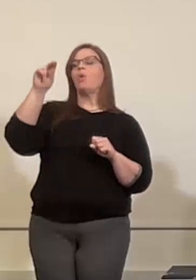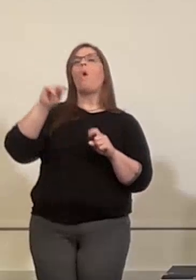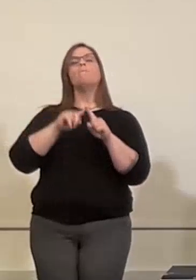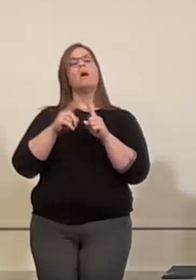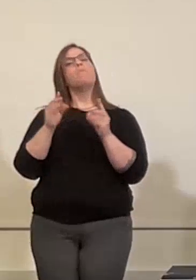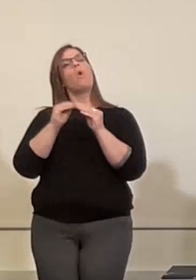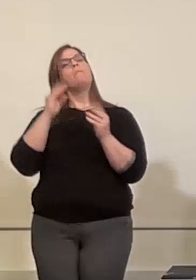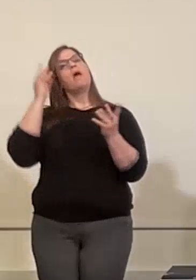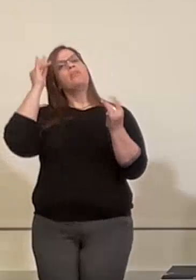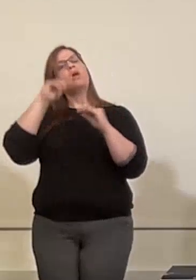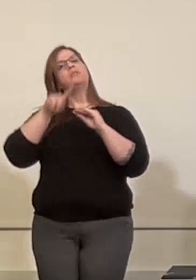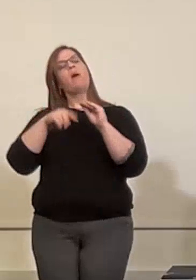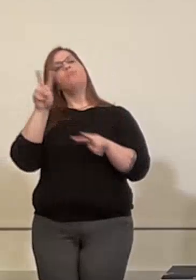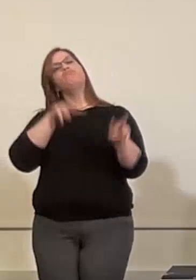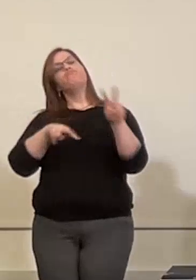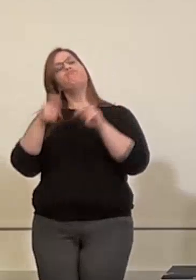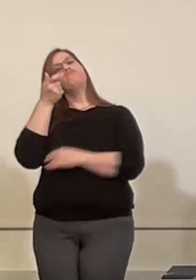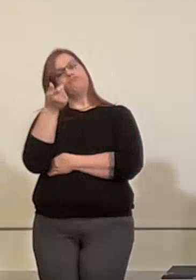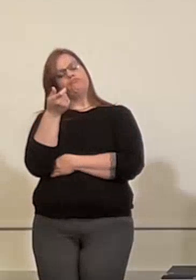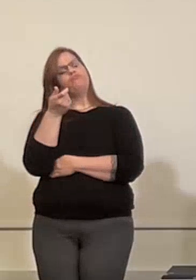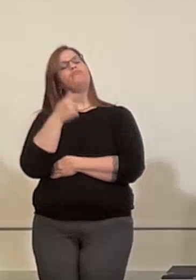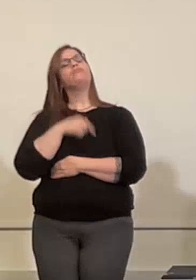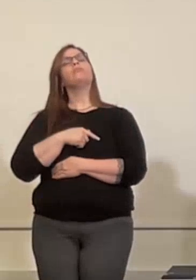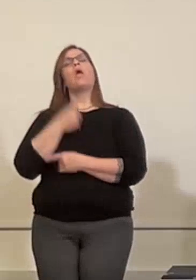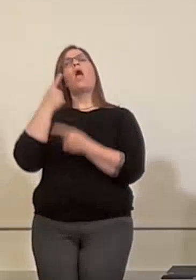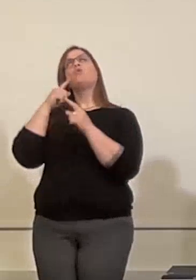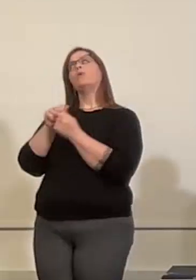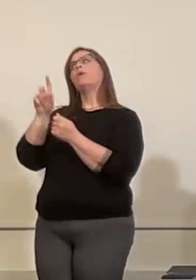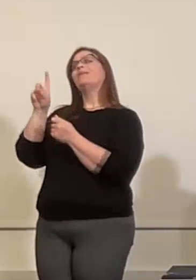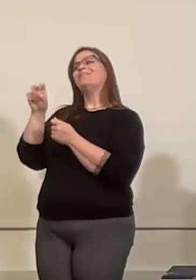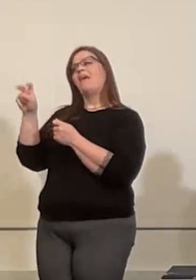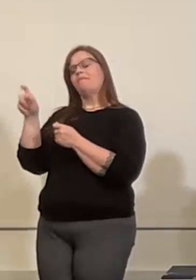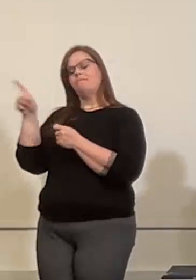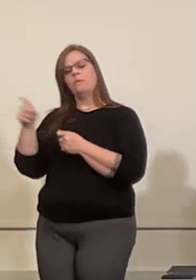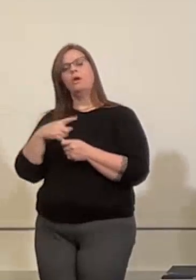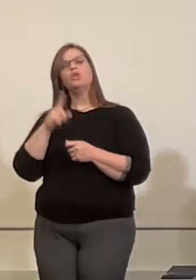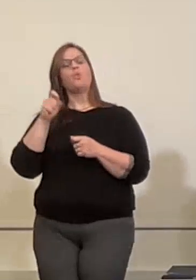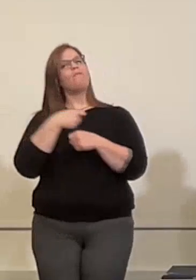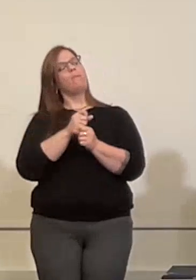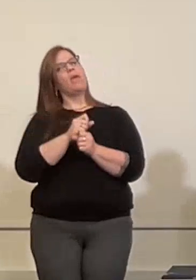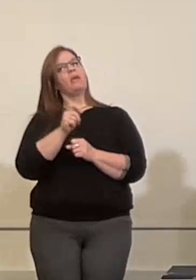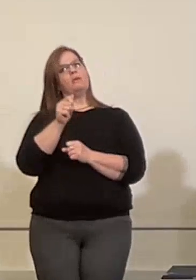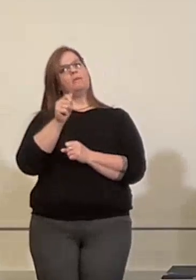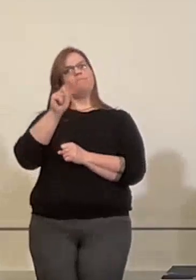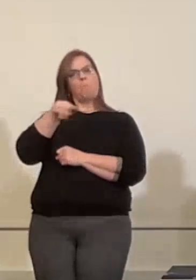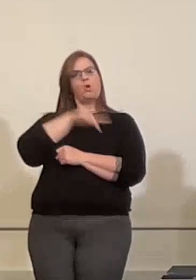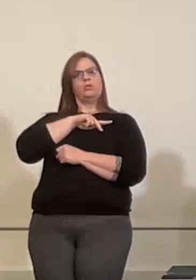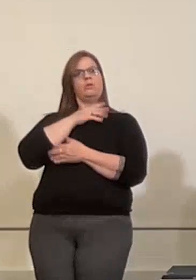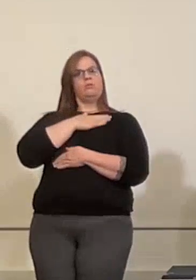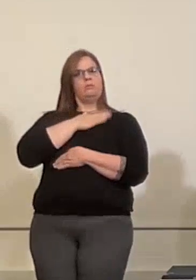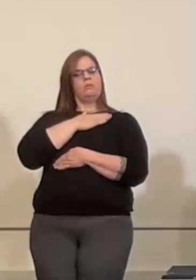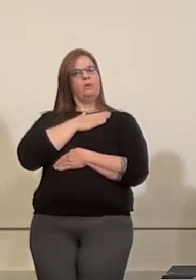And I think I agree with David when he said that you have to make it personal so that people really understand and there's a